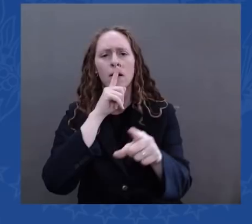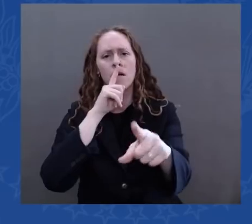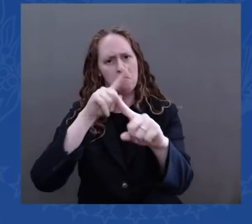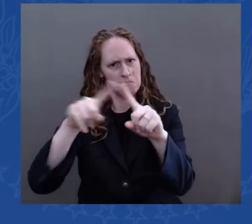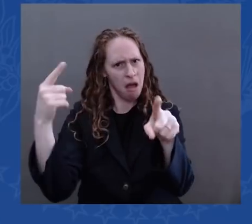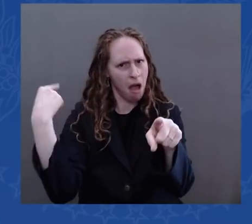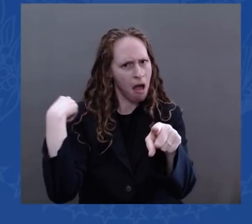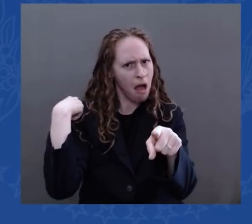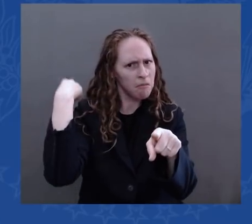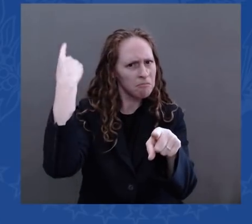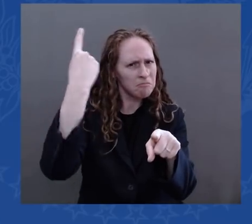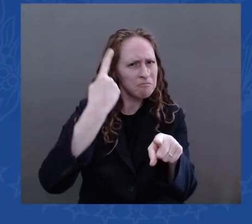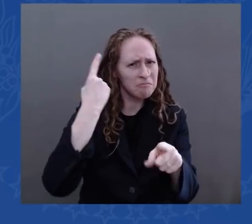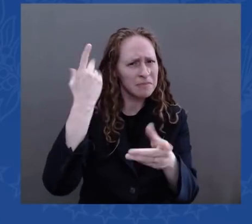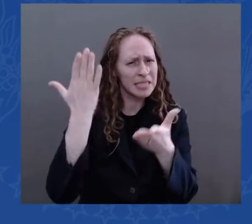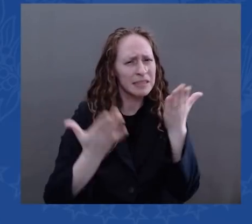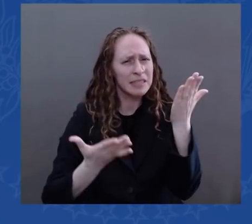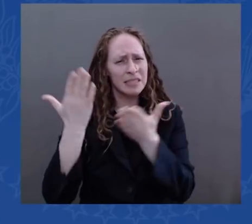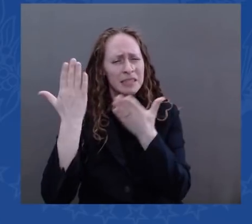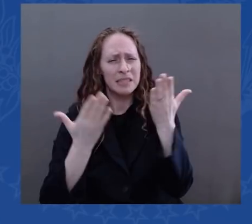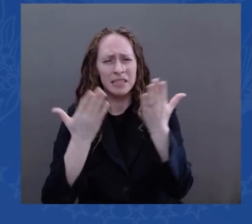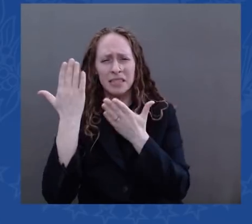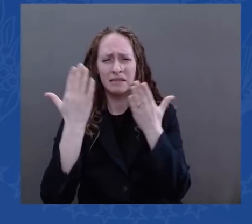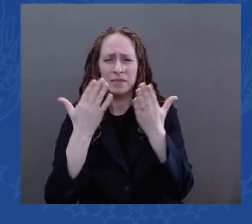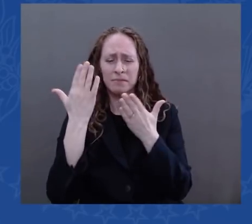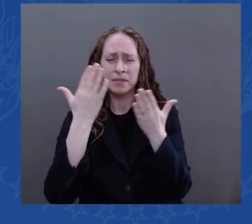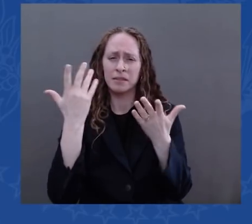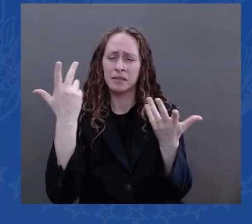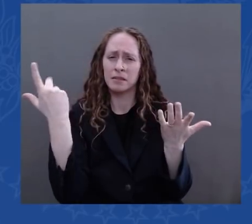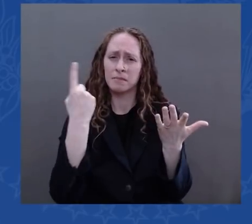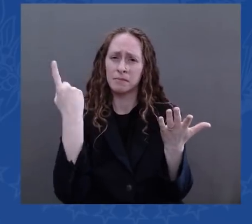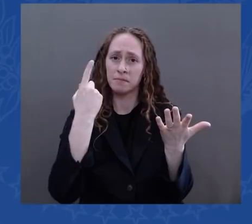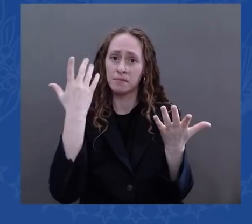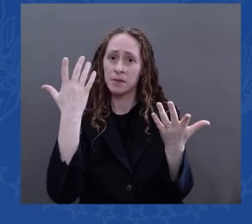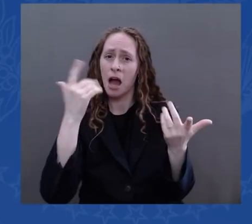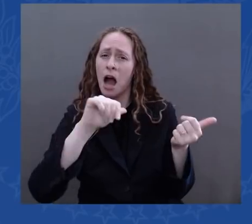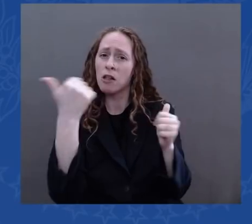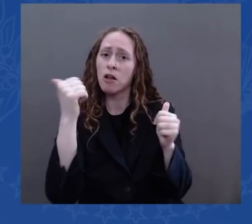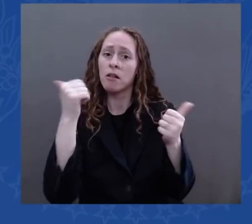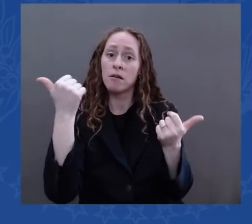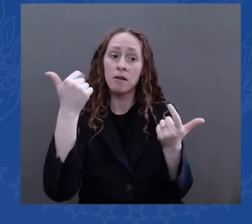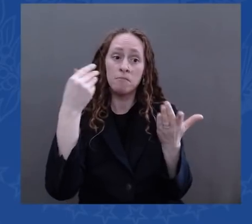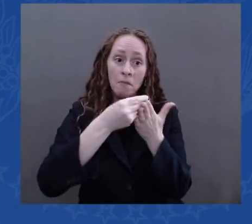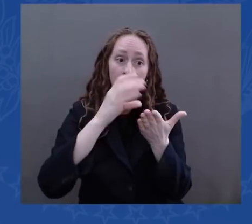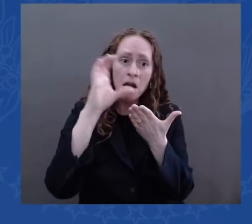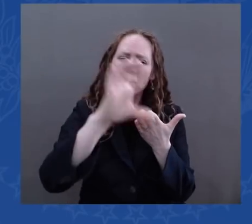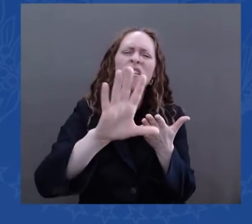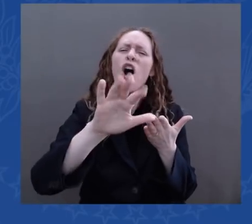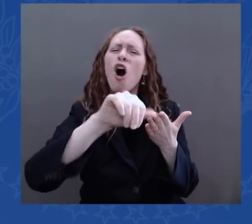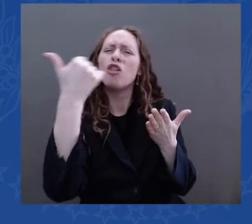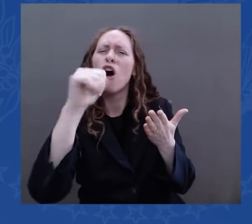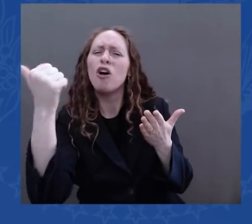but, you know, crime reduction in communities. The President: Oh, a significant amount. I've laid that out in detail in the budget.